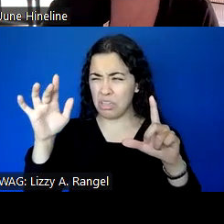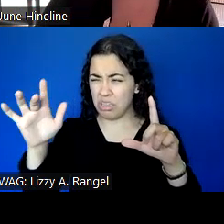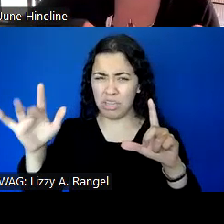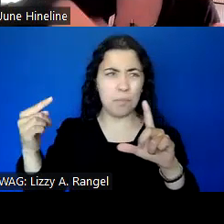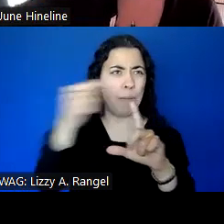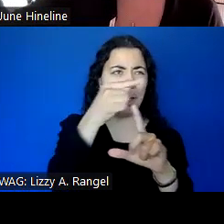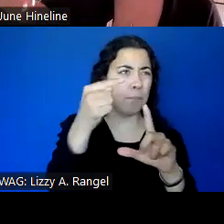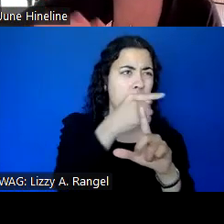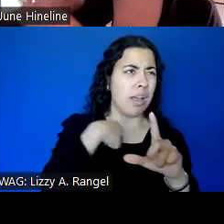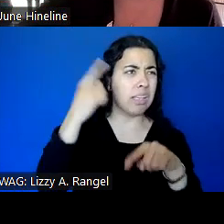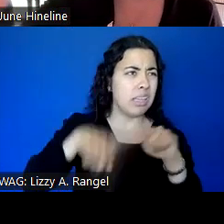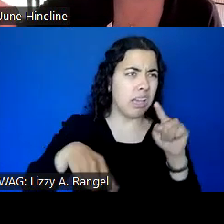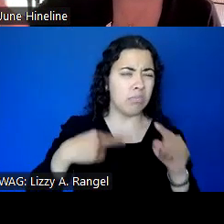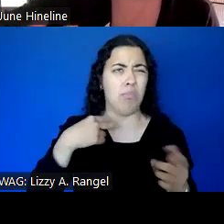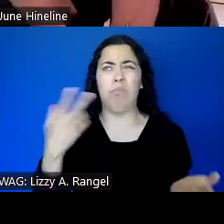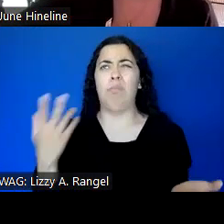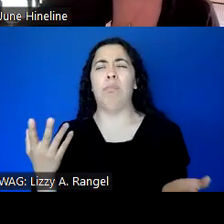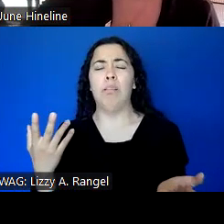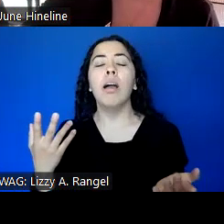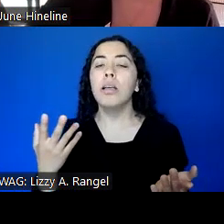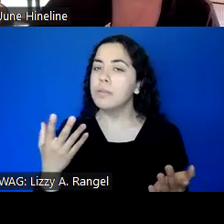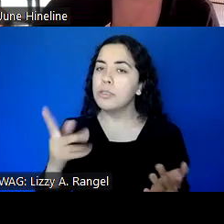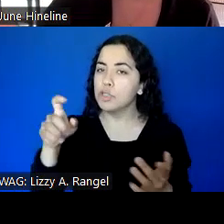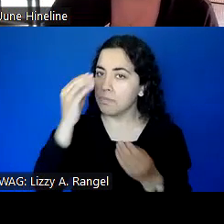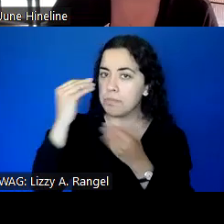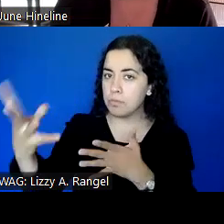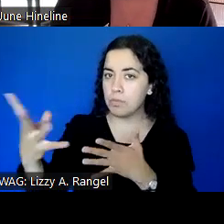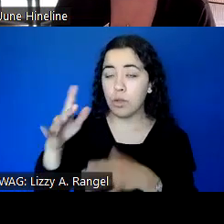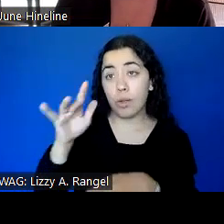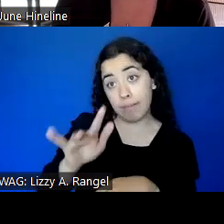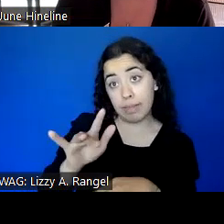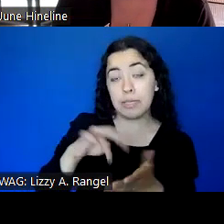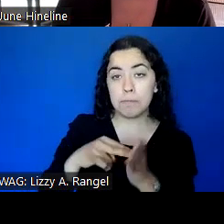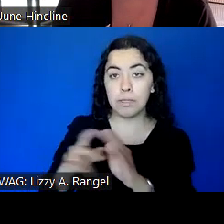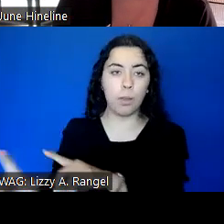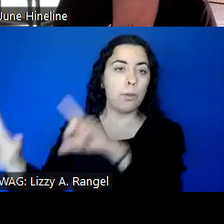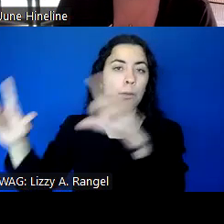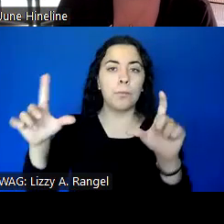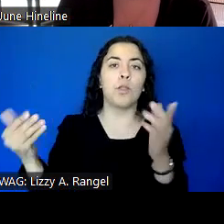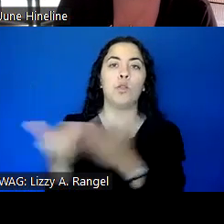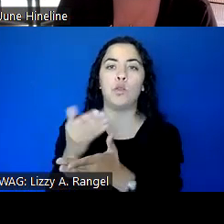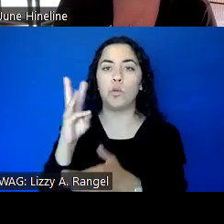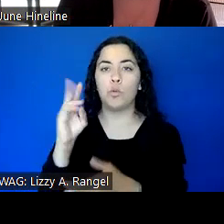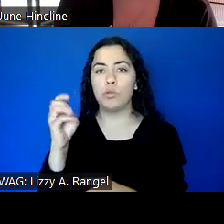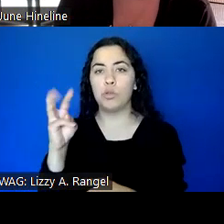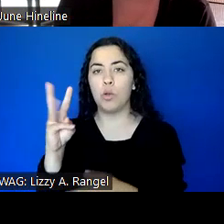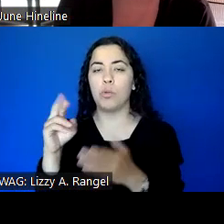or a new tab with either, like, that target attribute or a script, we want to add a label